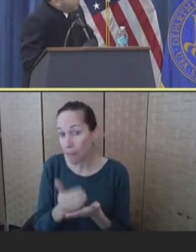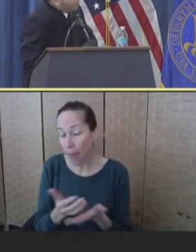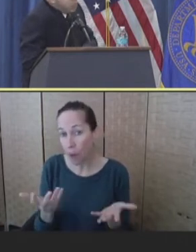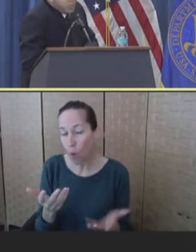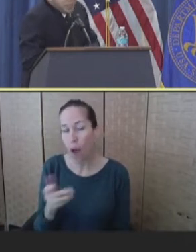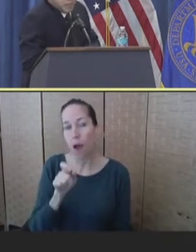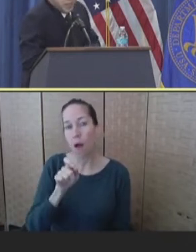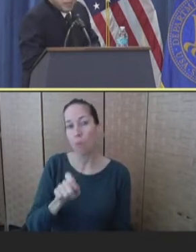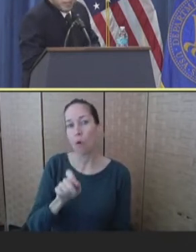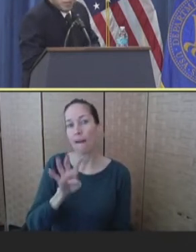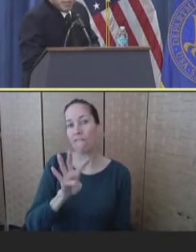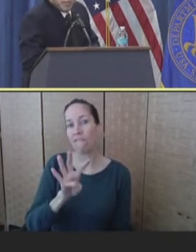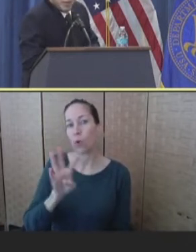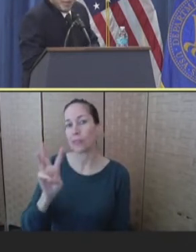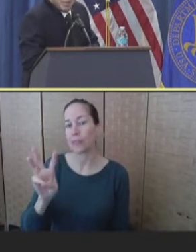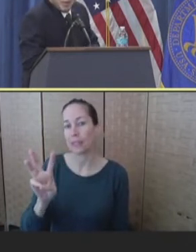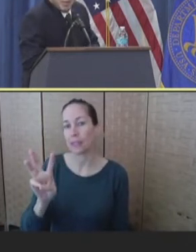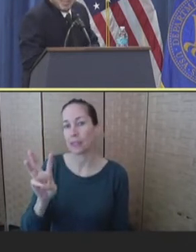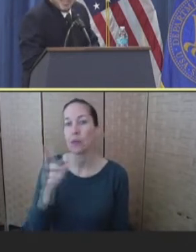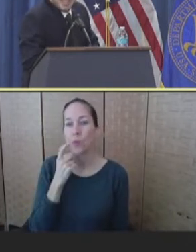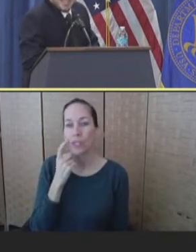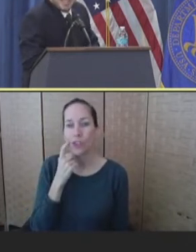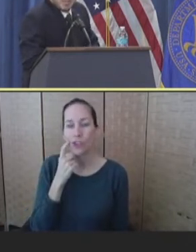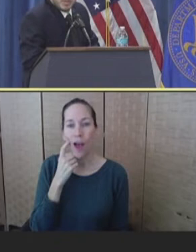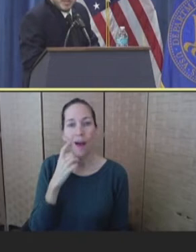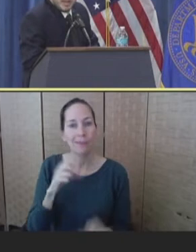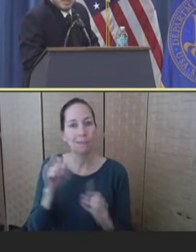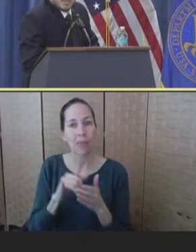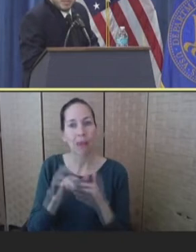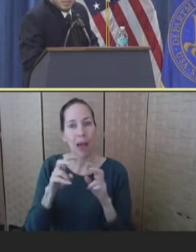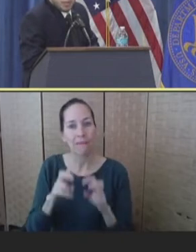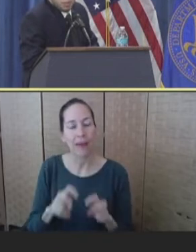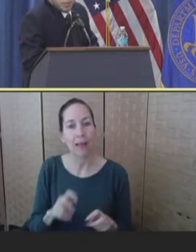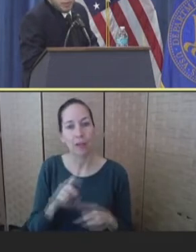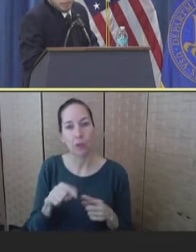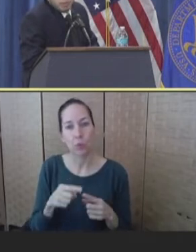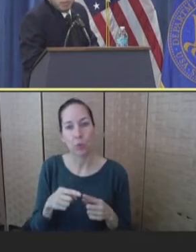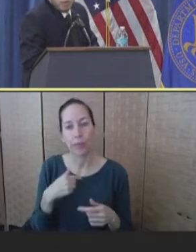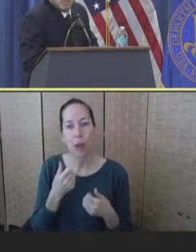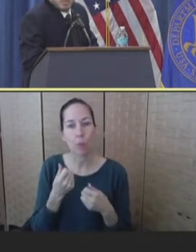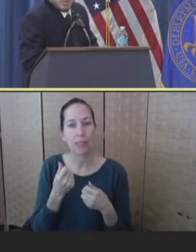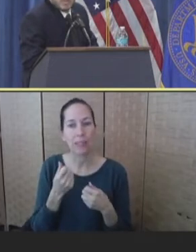We had just done this analysis when I prepared the slides, but the absolute risk reduction was about 0.017.